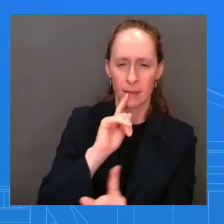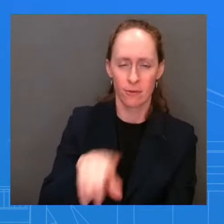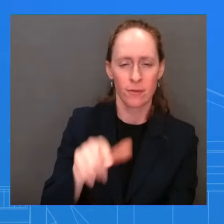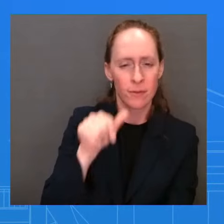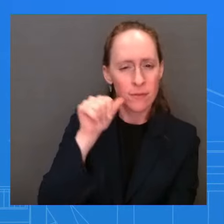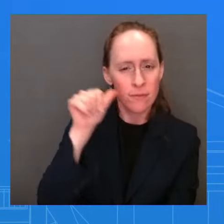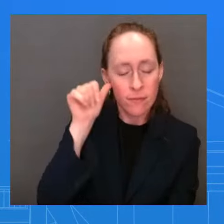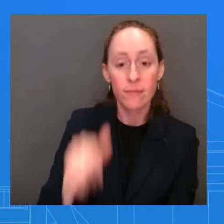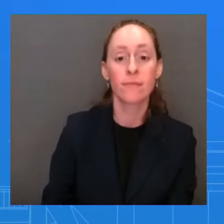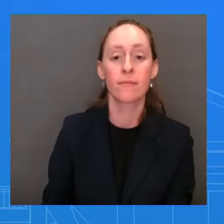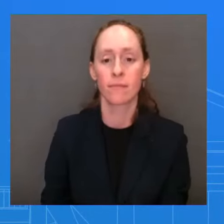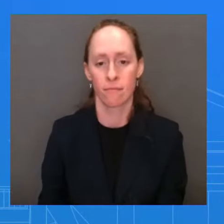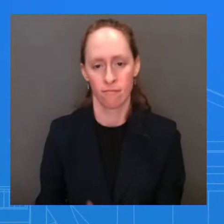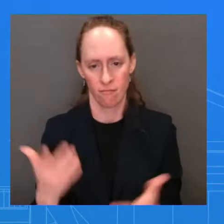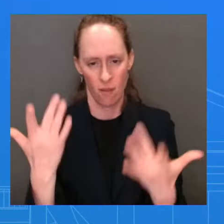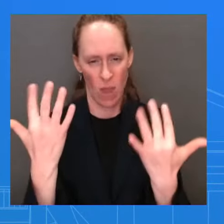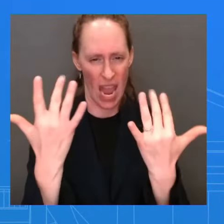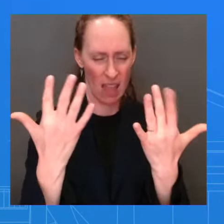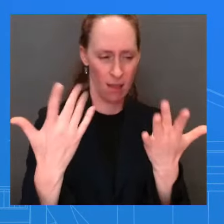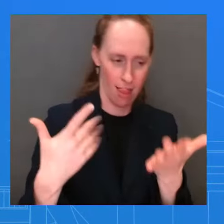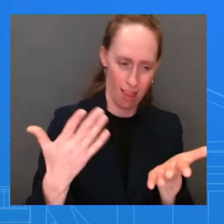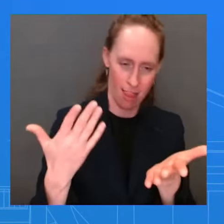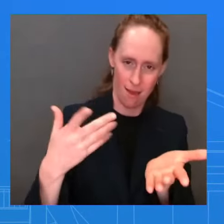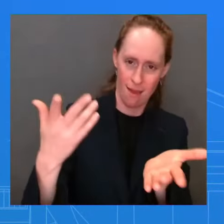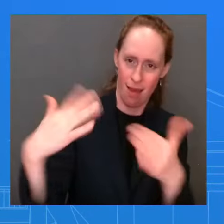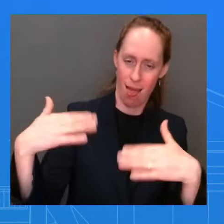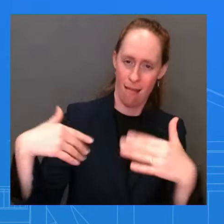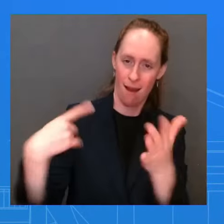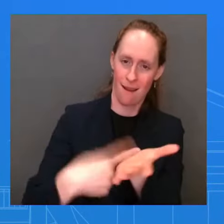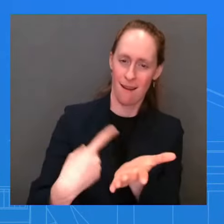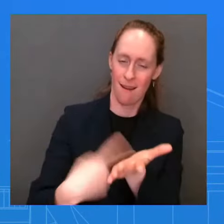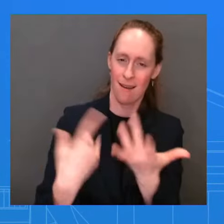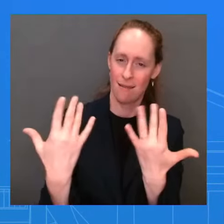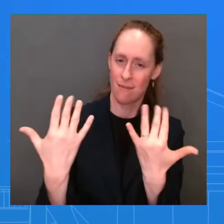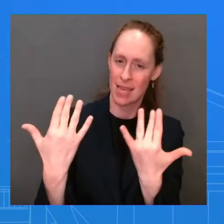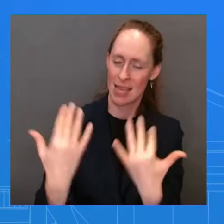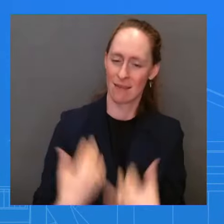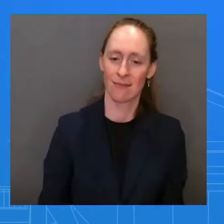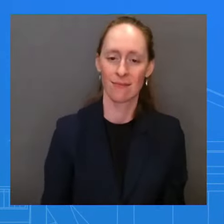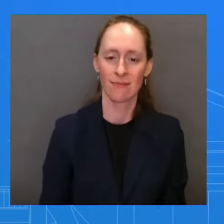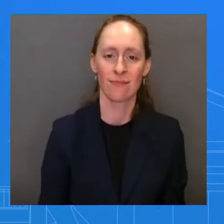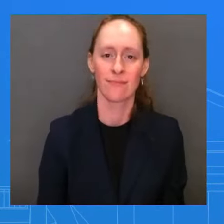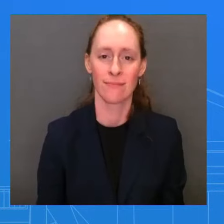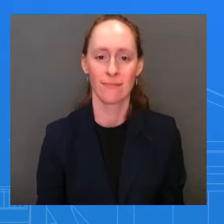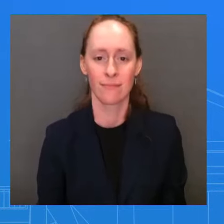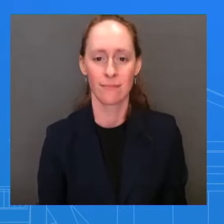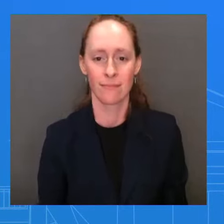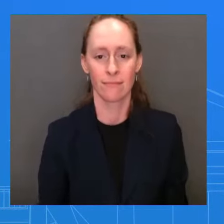of what we're going to see the next 24, 36 hours with the two leaders, but not going to get ahead of what's going to be discussed